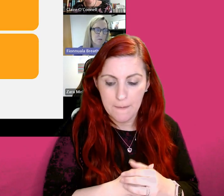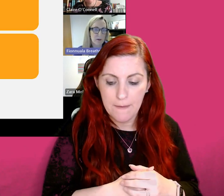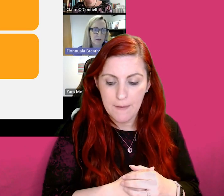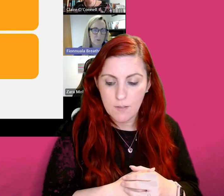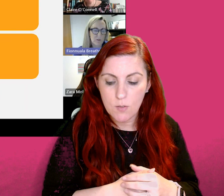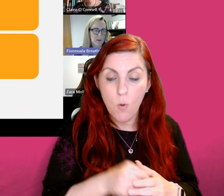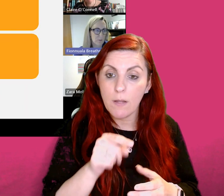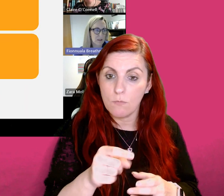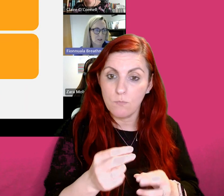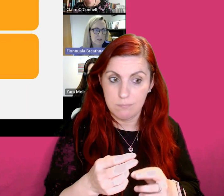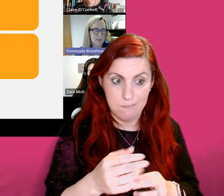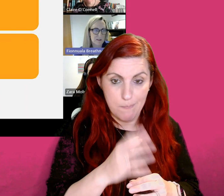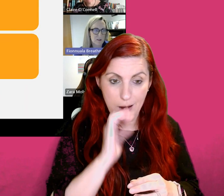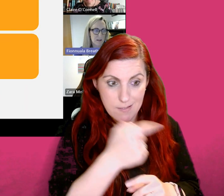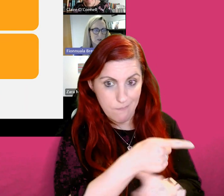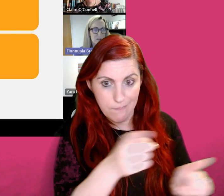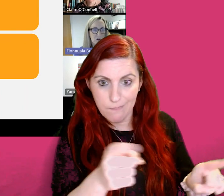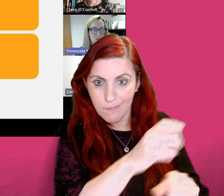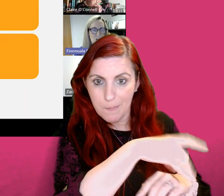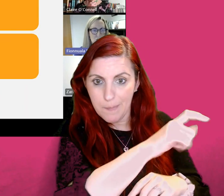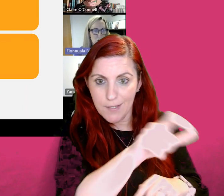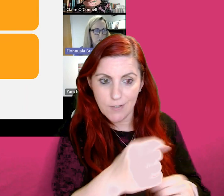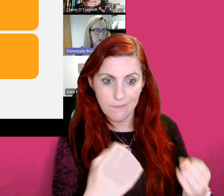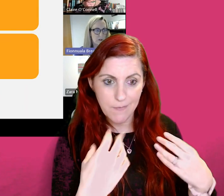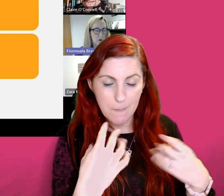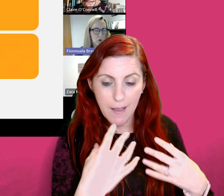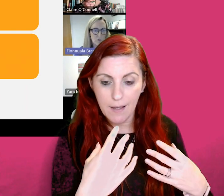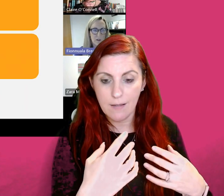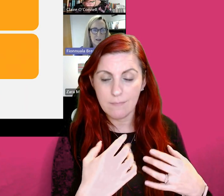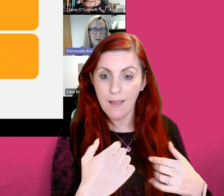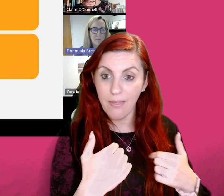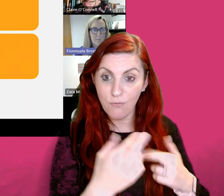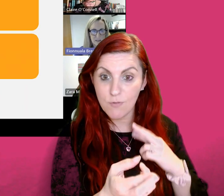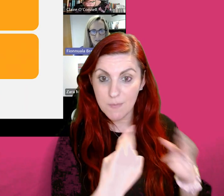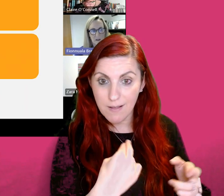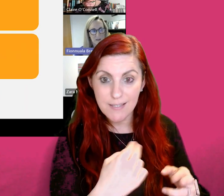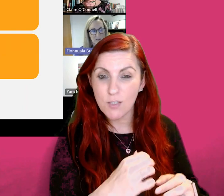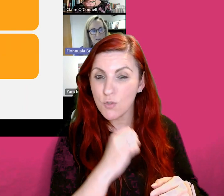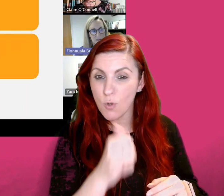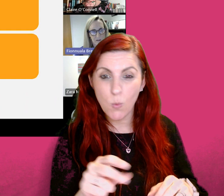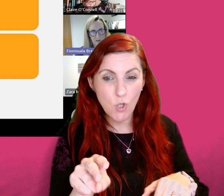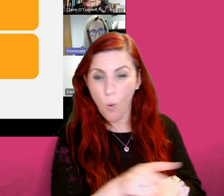feedback that we've had from patients is to actually not over overly medicalize the